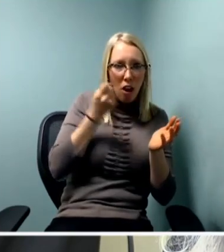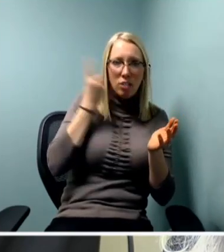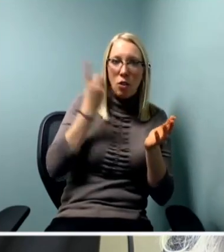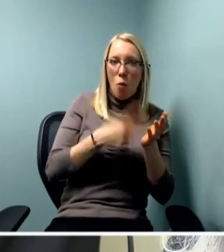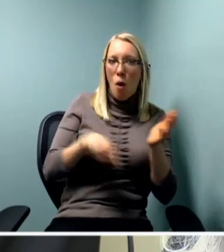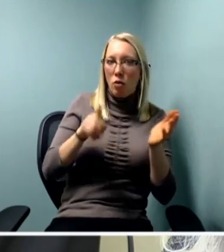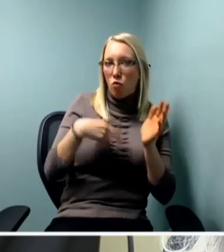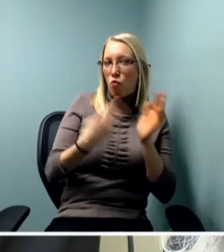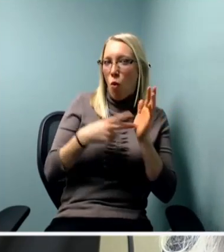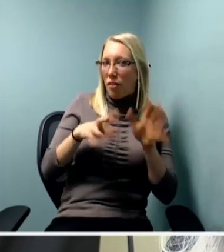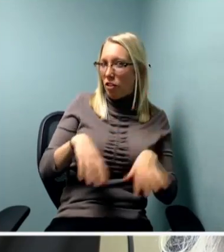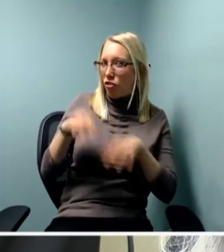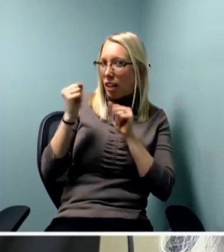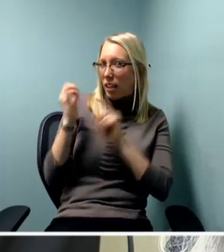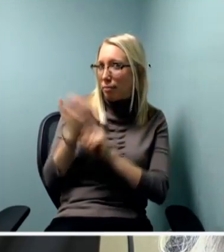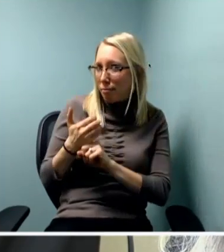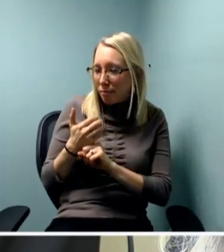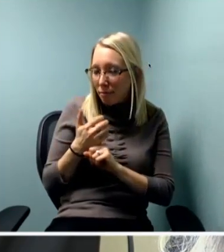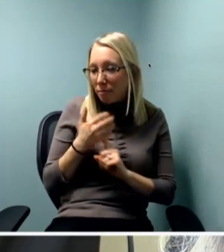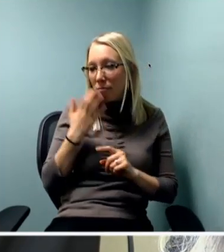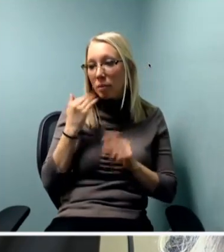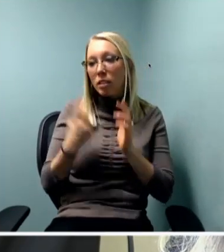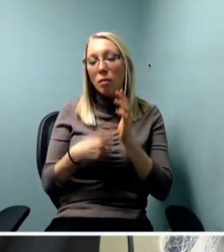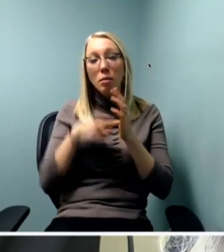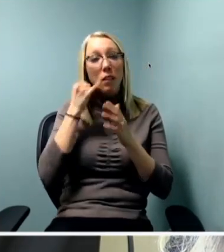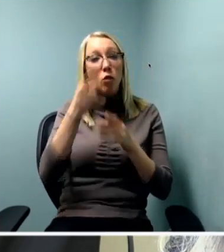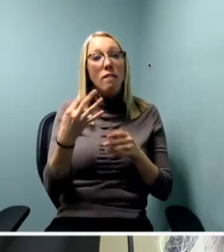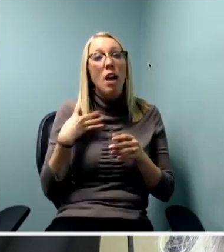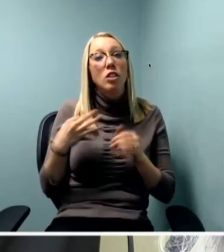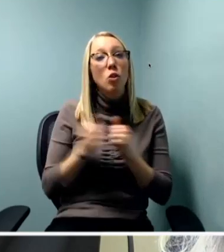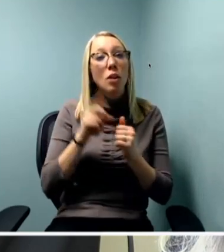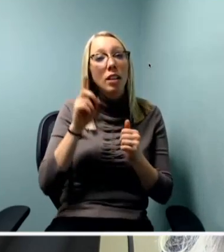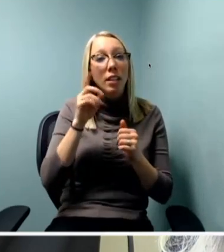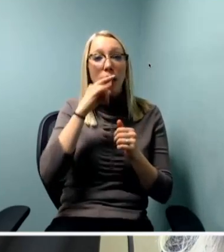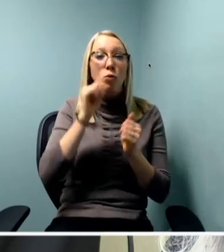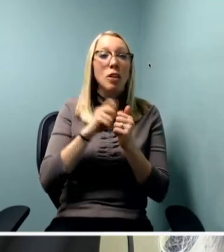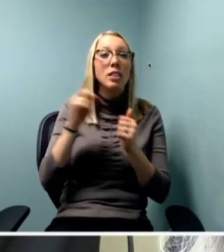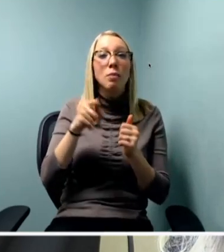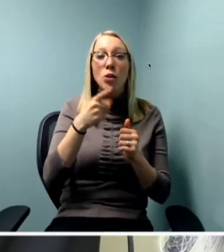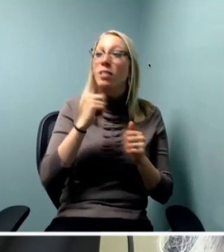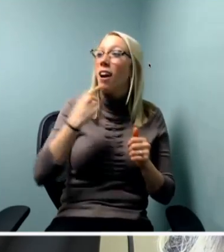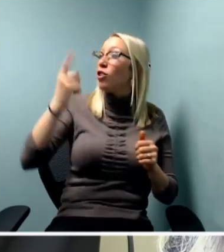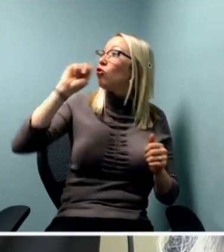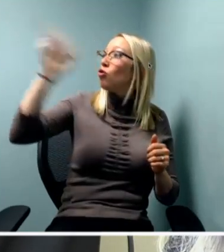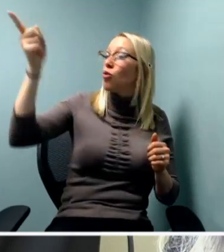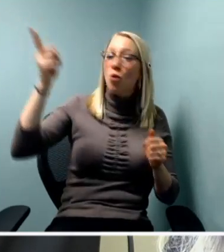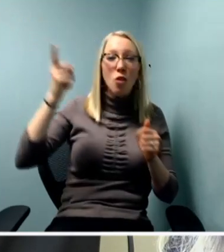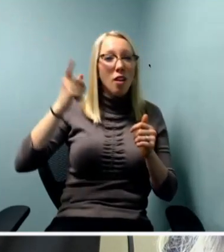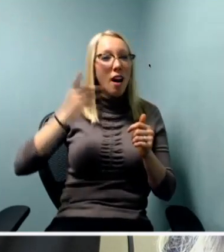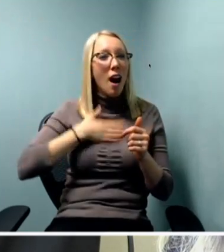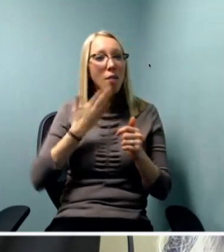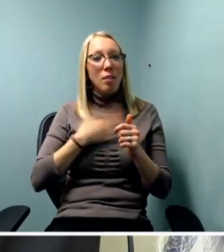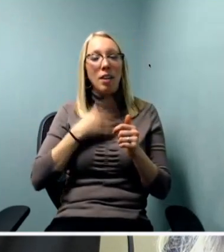Like, when you volunteer with kids with disabilities, "Sure!!!" But then you get "Why's he running that way?"